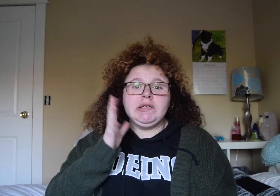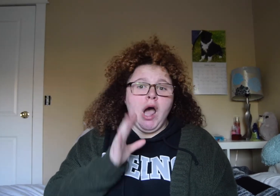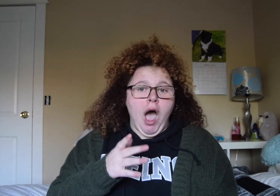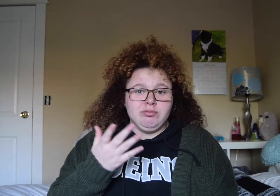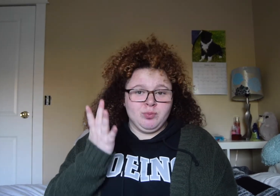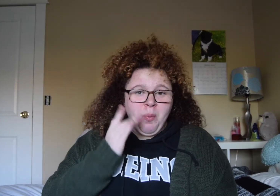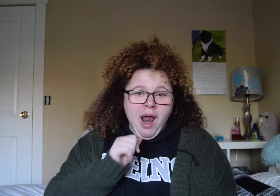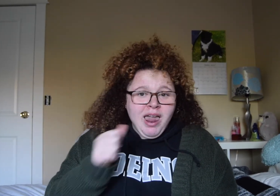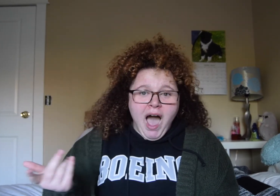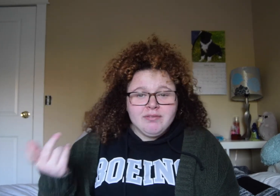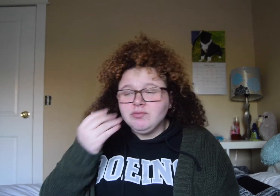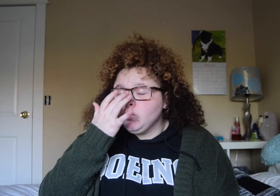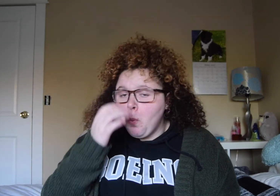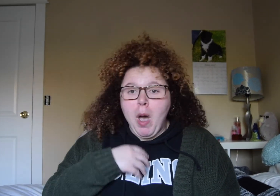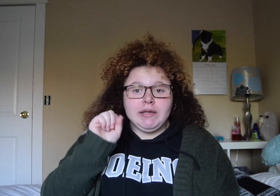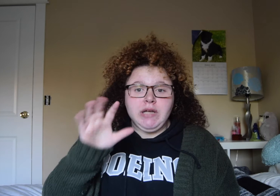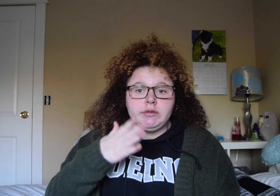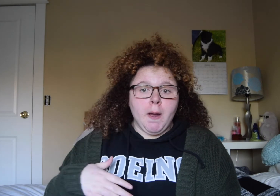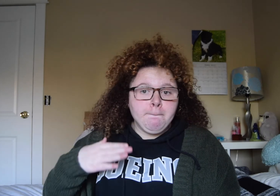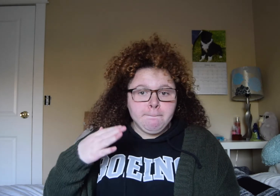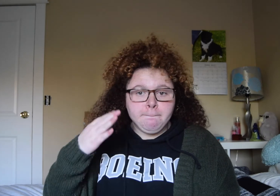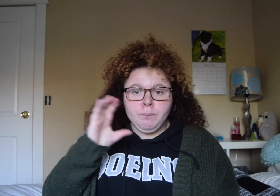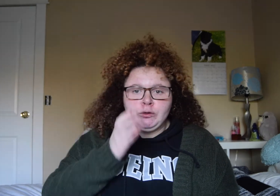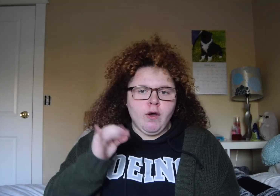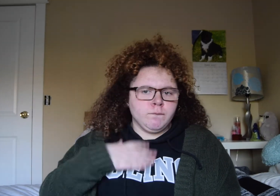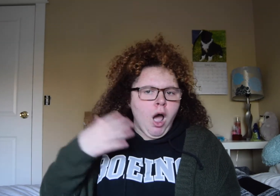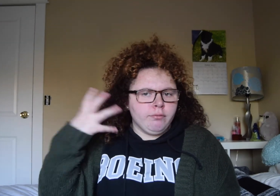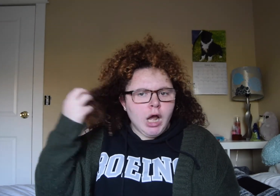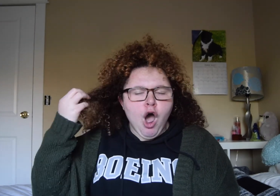I decided why not? So I sent in some pictures of my hair